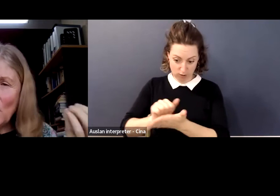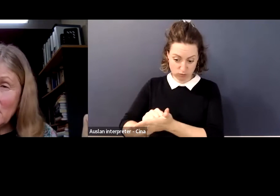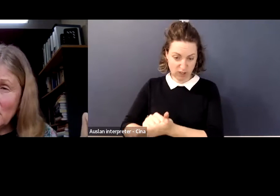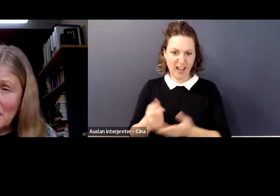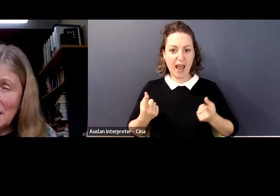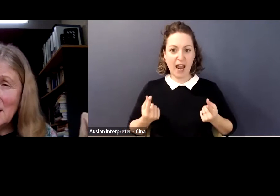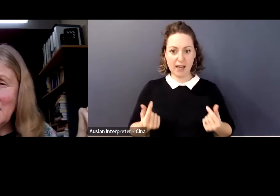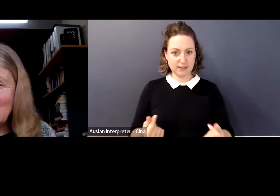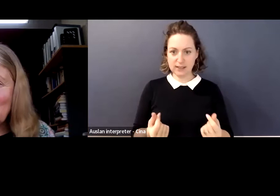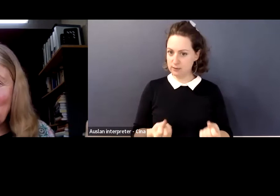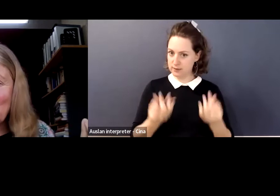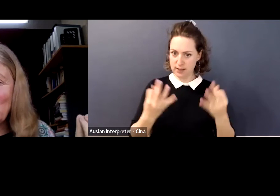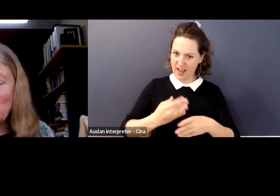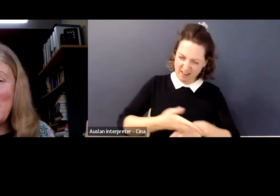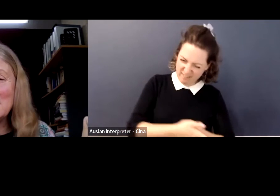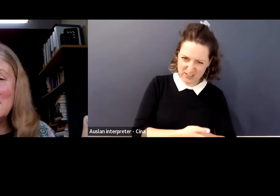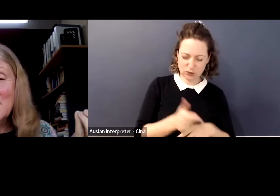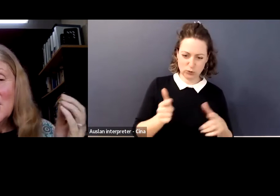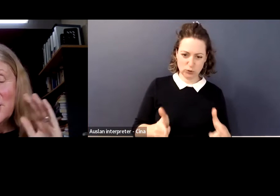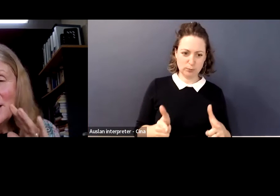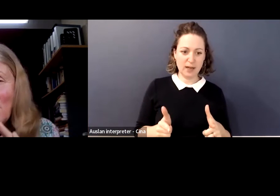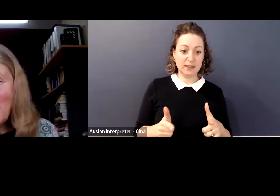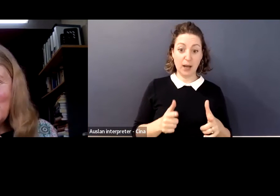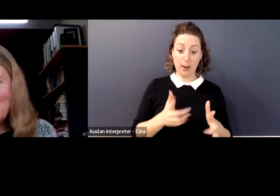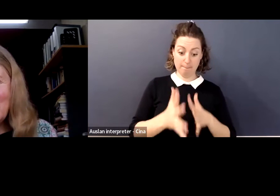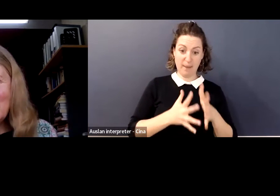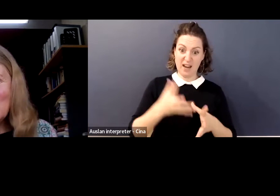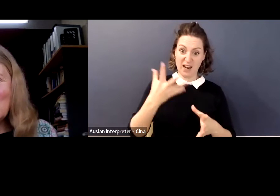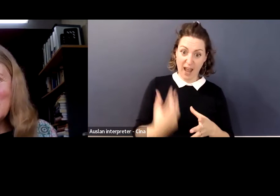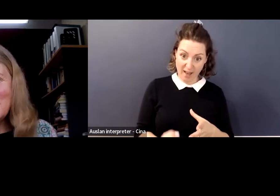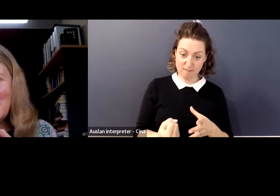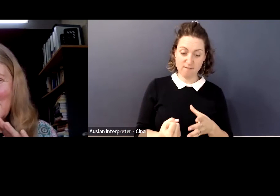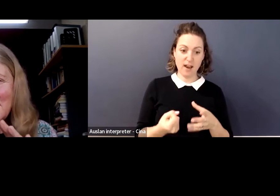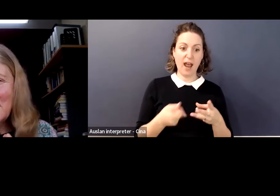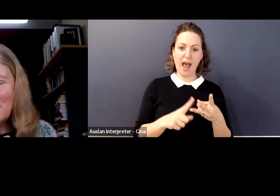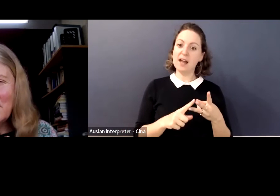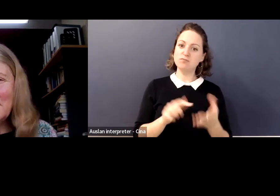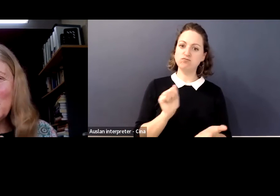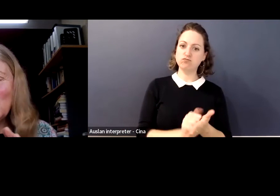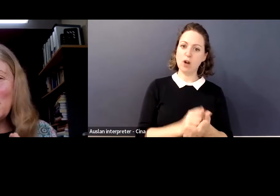with meaning and at an appropriate rate. So that's a high percentage of students at secondary who are